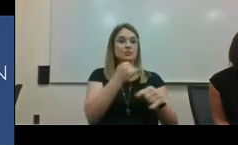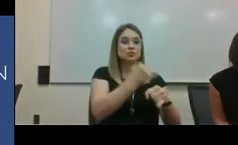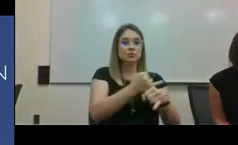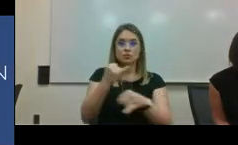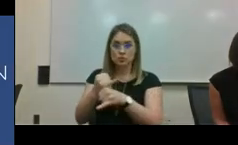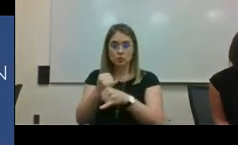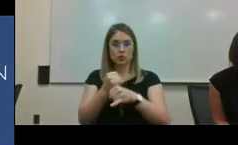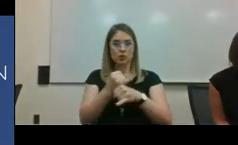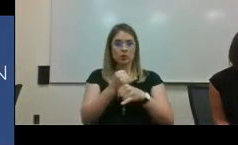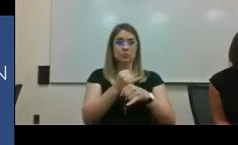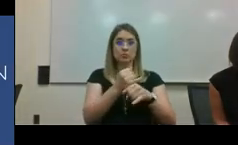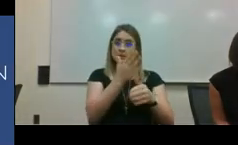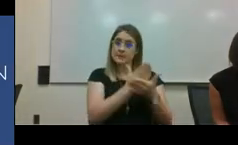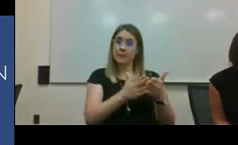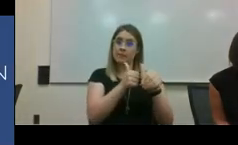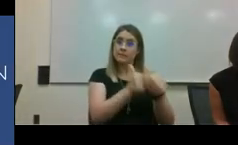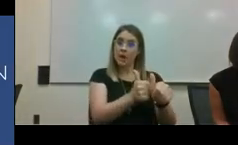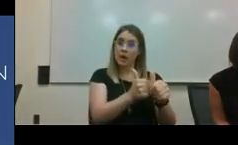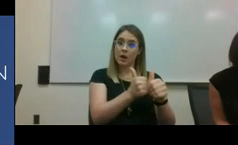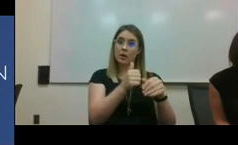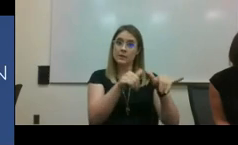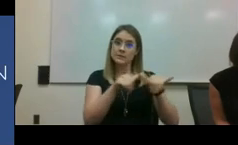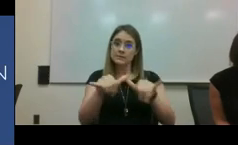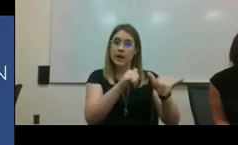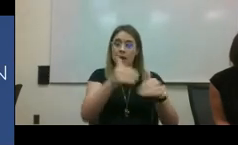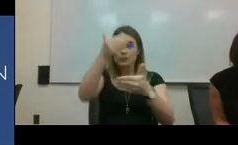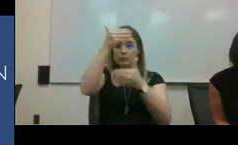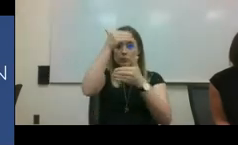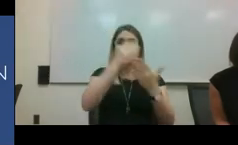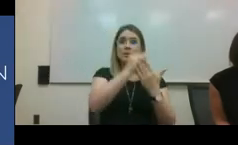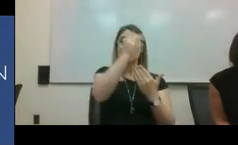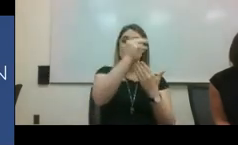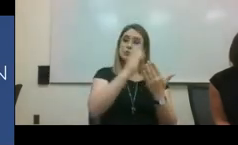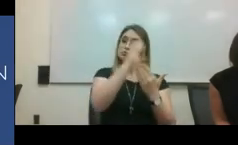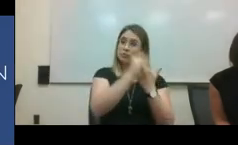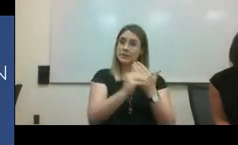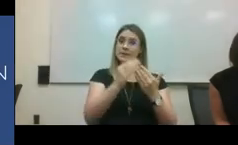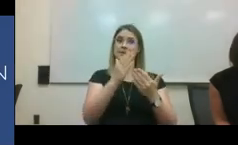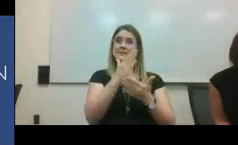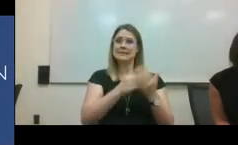And then some took two years to cover a year. Some took three years. Some tried to do one year, one year,